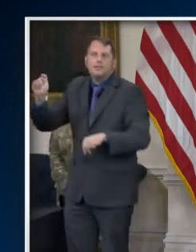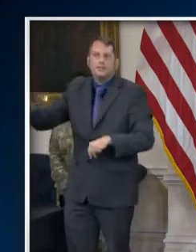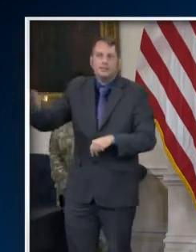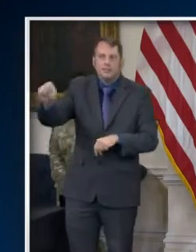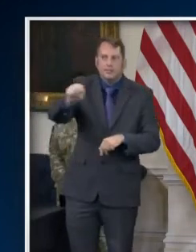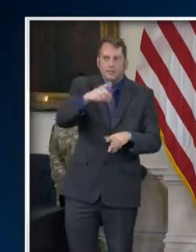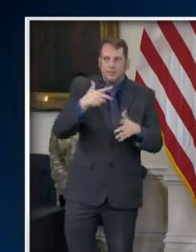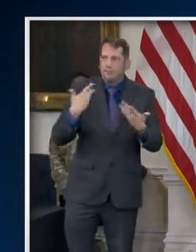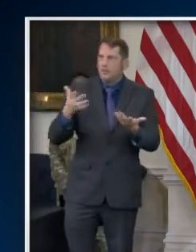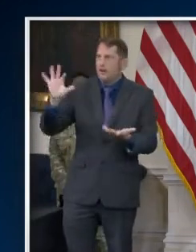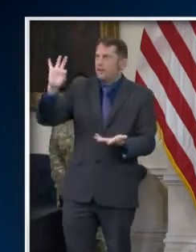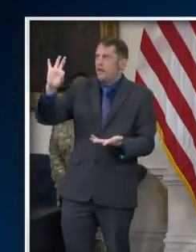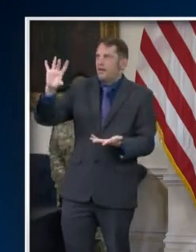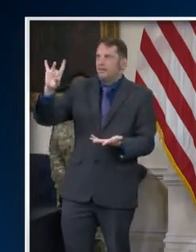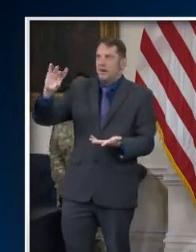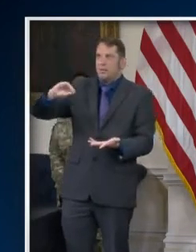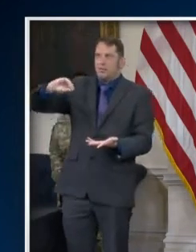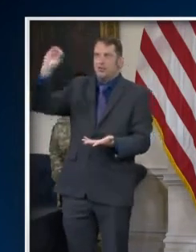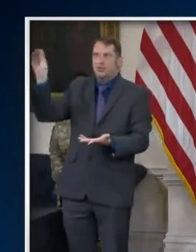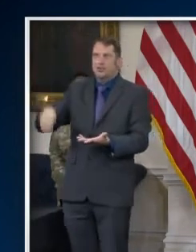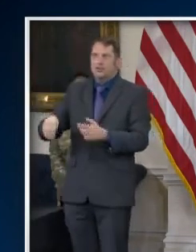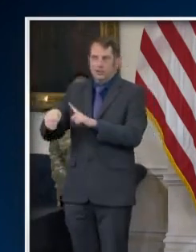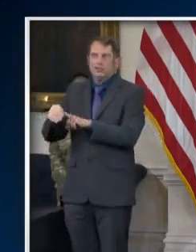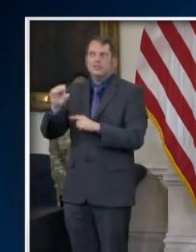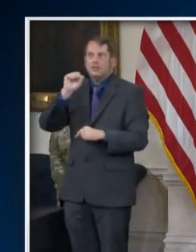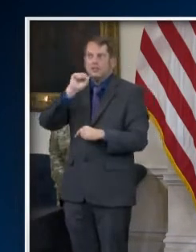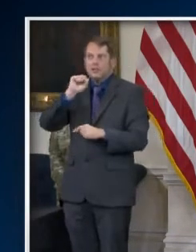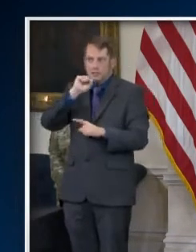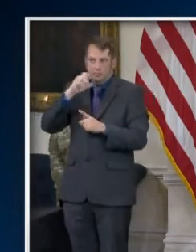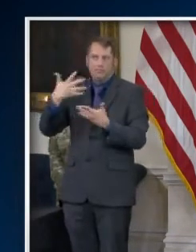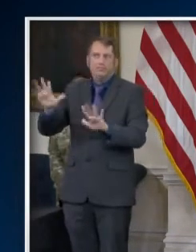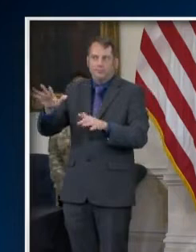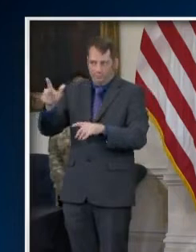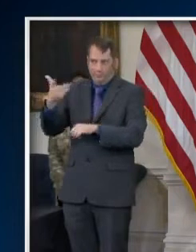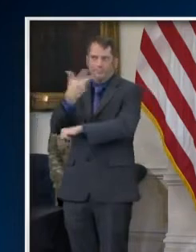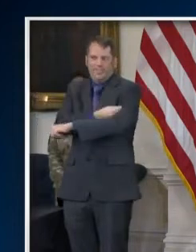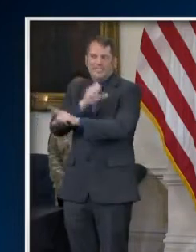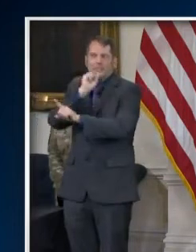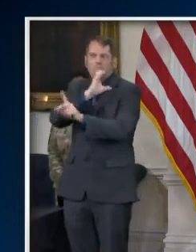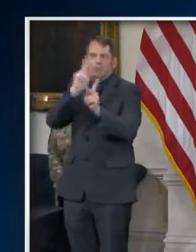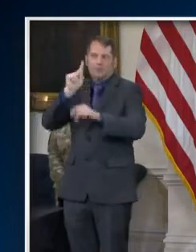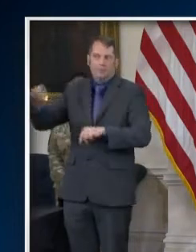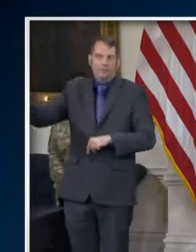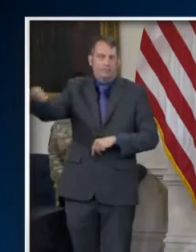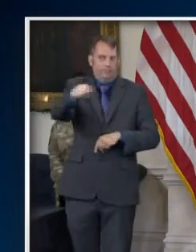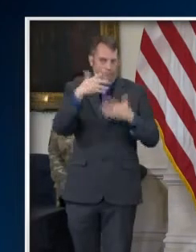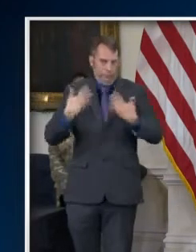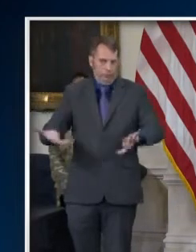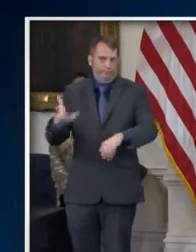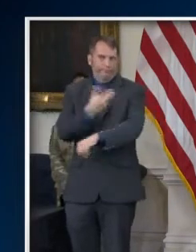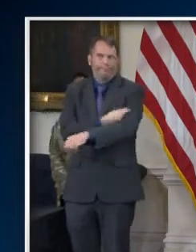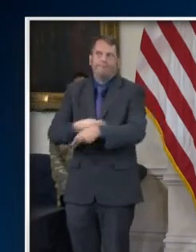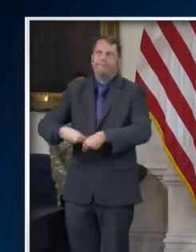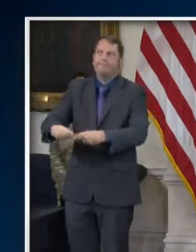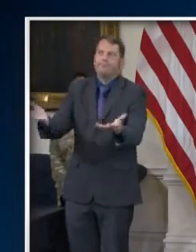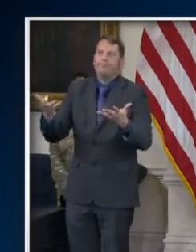ALSO COMPLETED OUR SCHEDULED CLINICS AT 98% OF OTHER SENIOR HOUSING FACILITIES IN THE STATE.